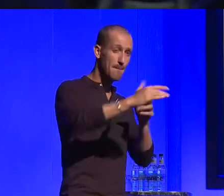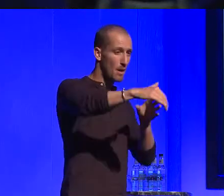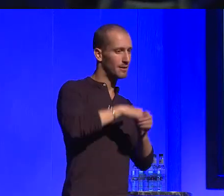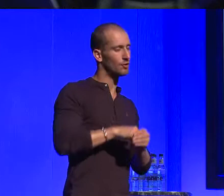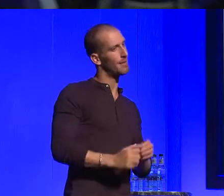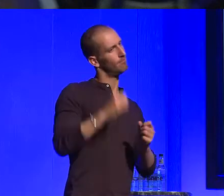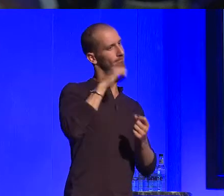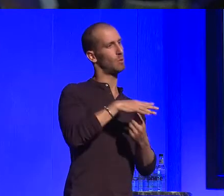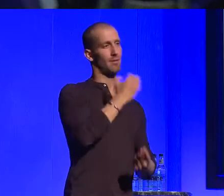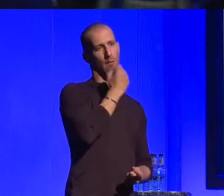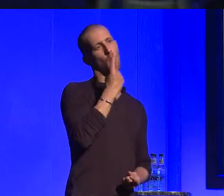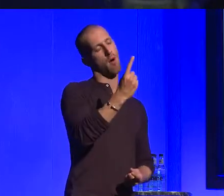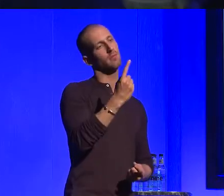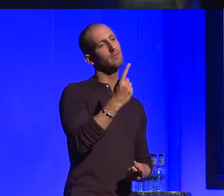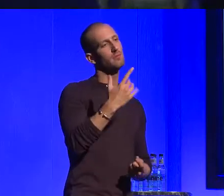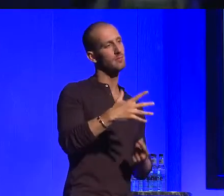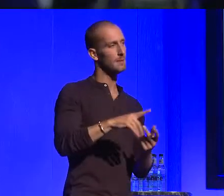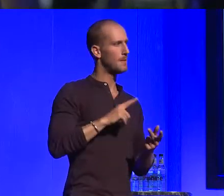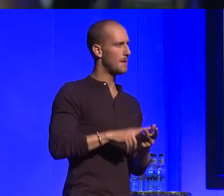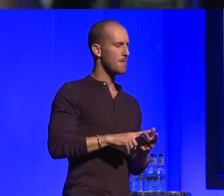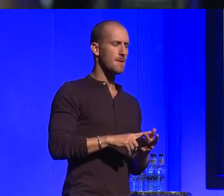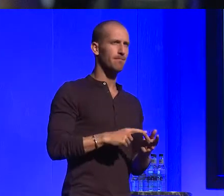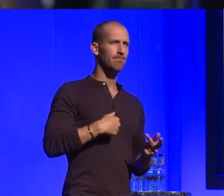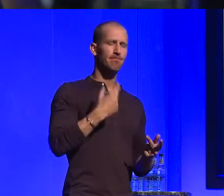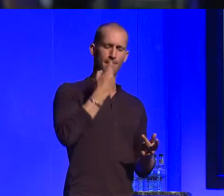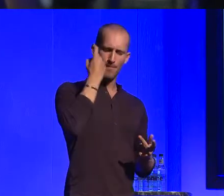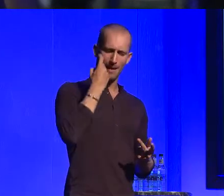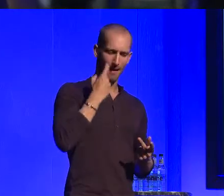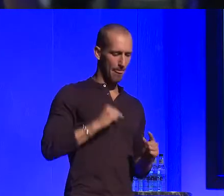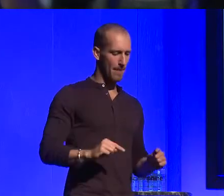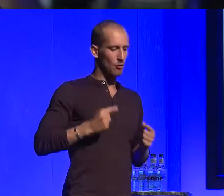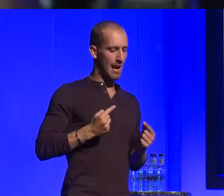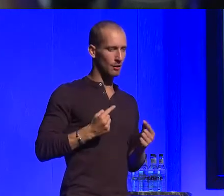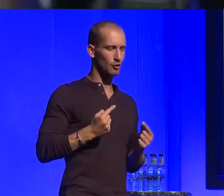However, what I took away was the sense of challenge -- where we are now is a long way from where we want to be.